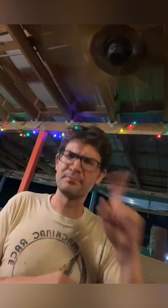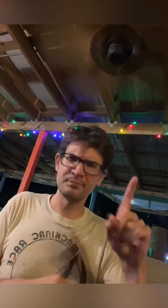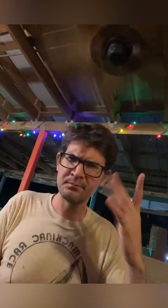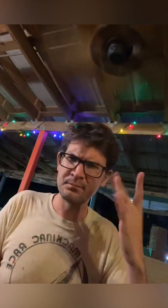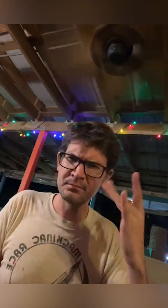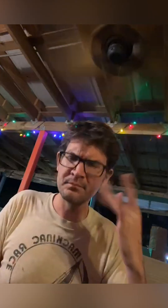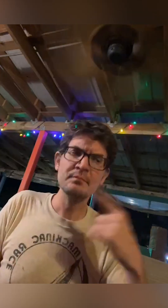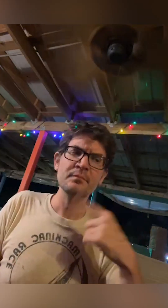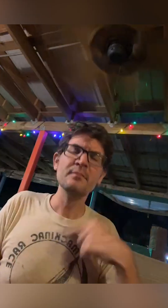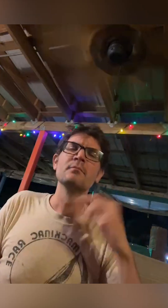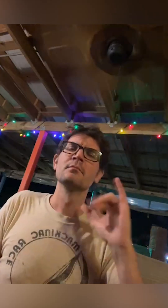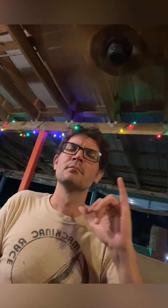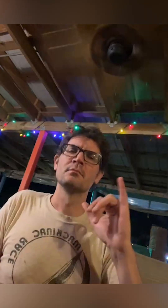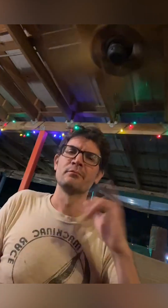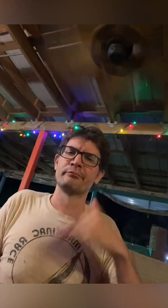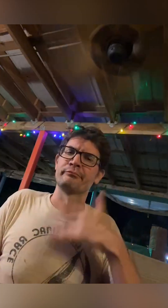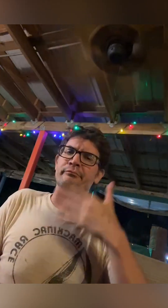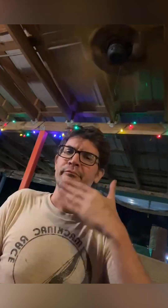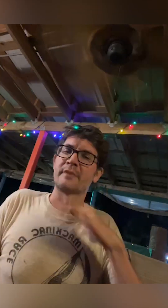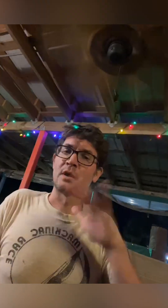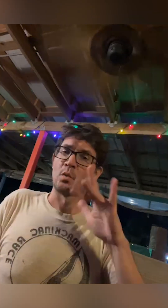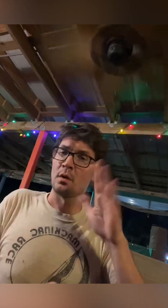I asked him why, and when he explained his situation, I really felt bad for him.